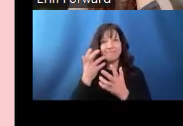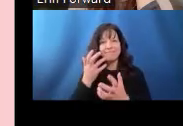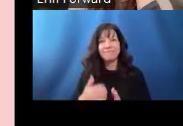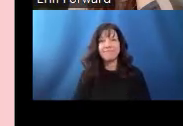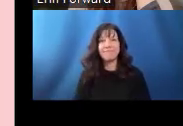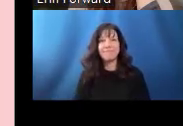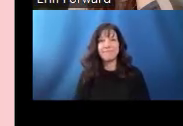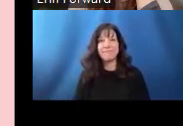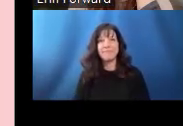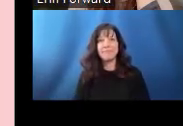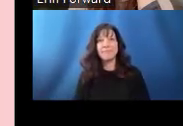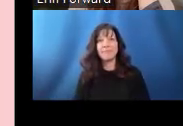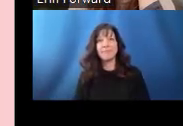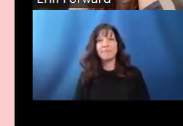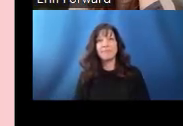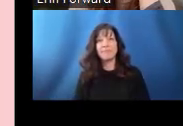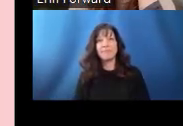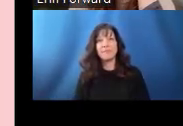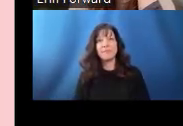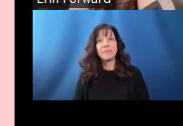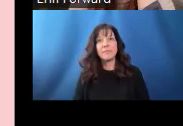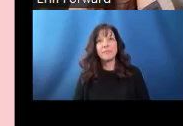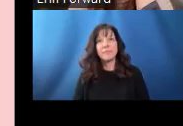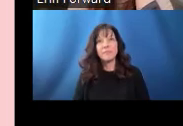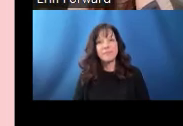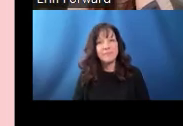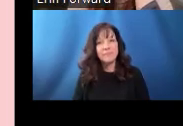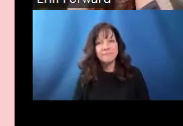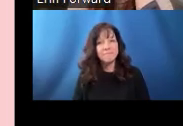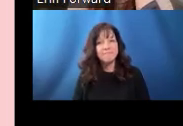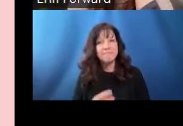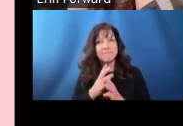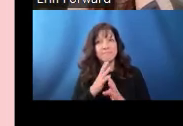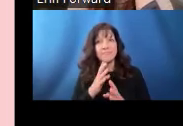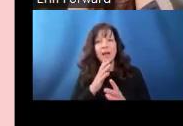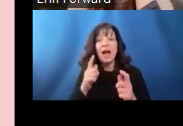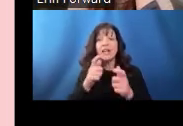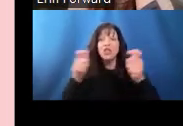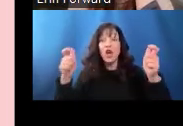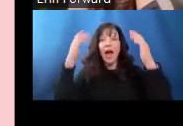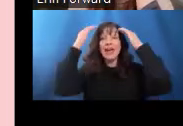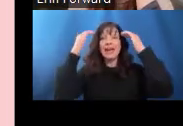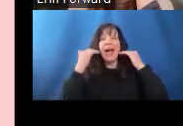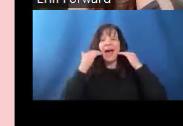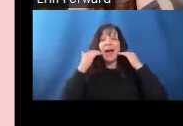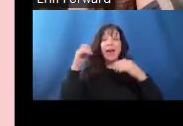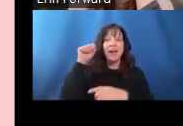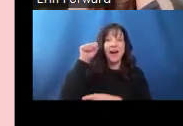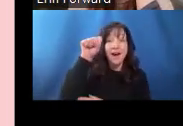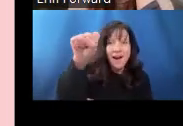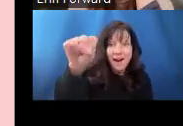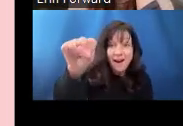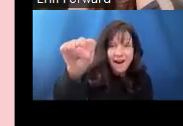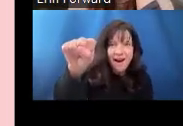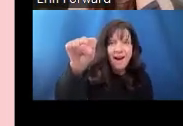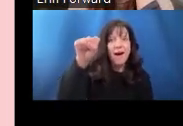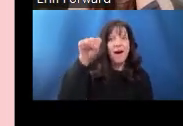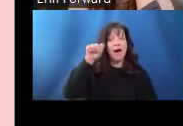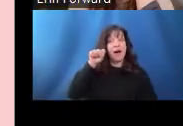Hand, a giant head. Look, can we make look ready?